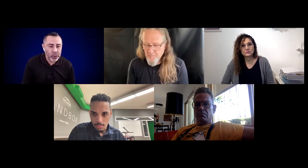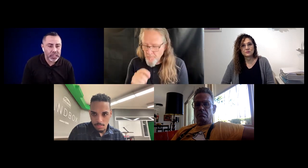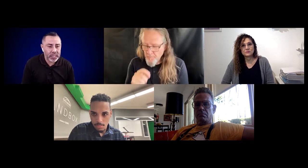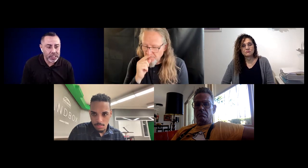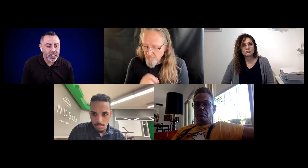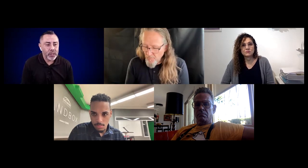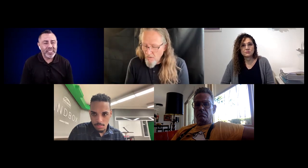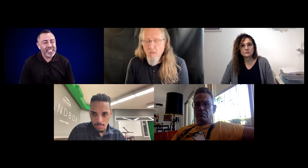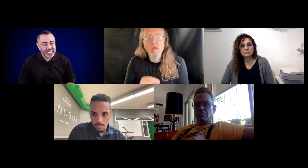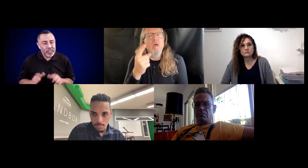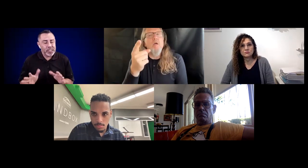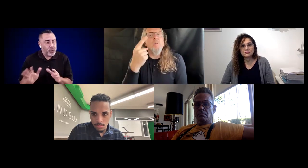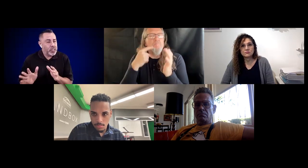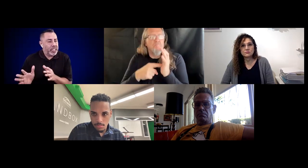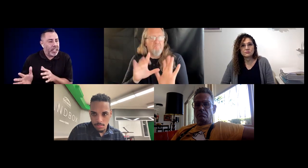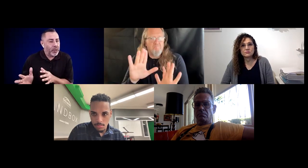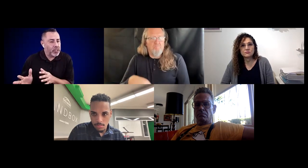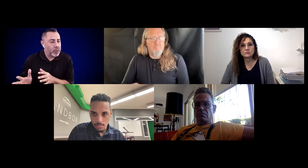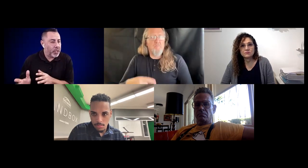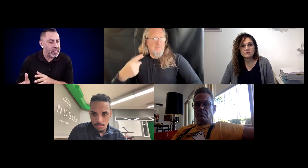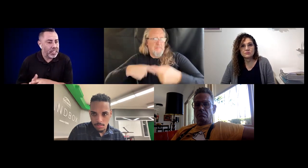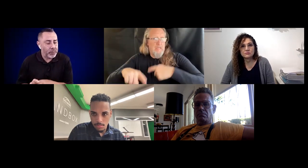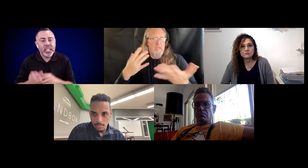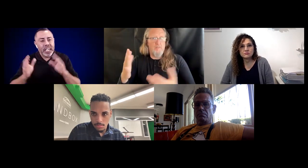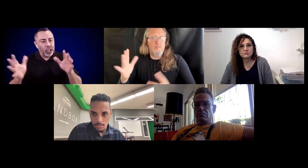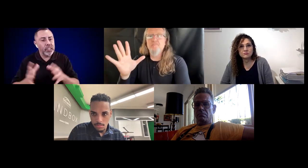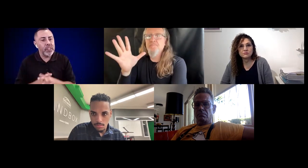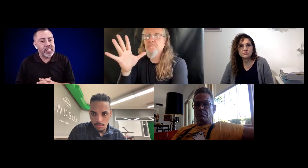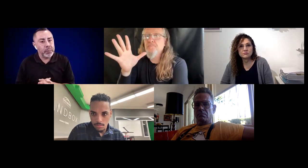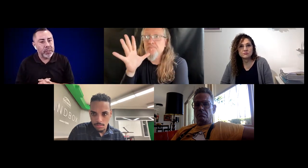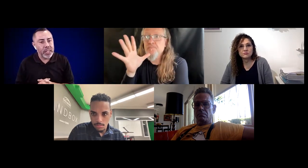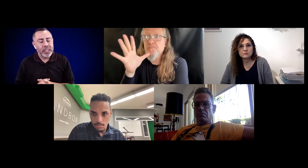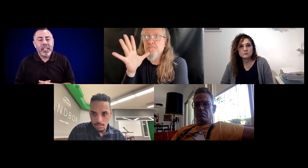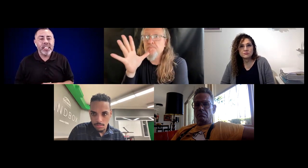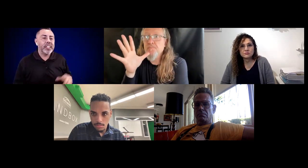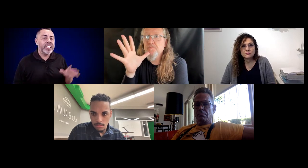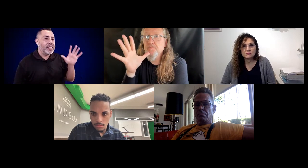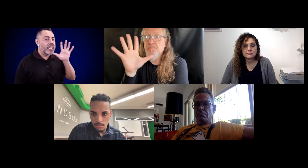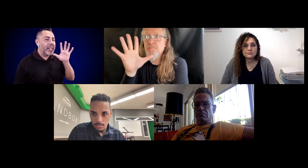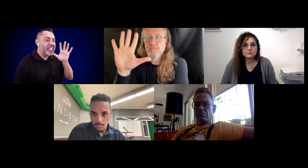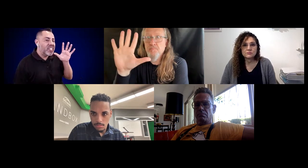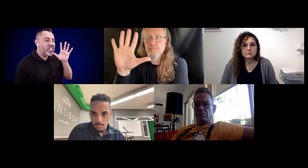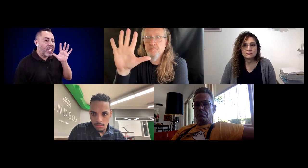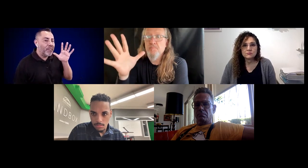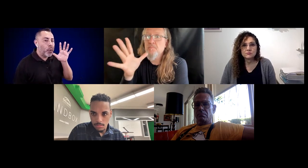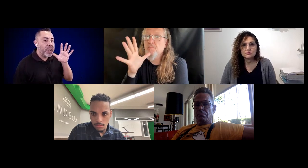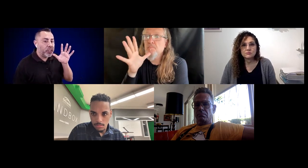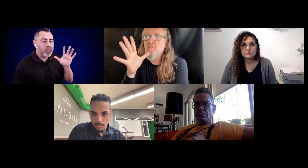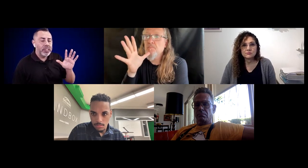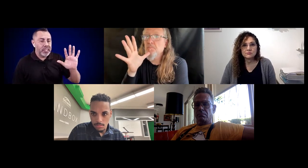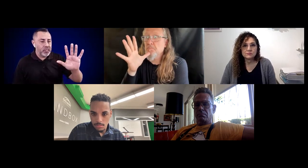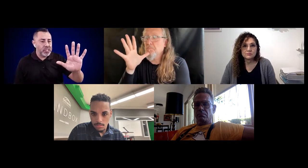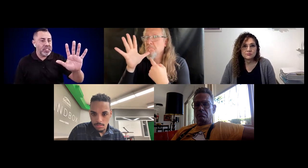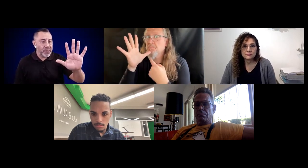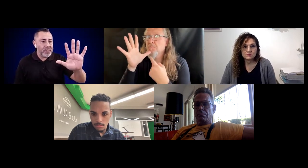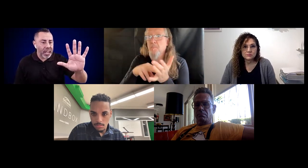Let's look at this sign. This is the sign for mother that uses the 5 hand.